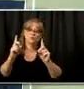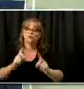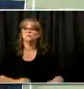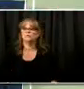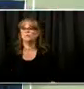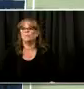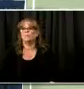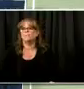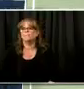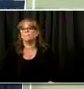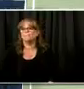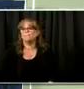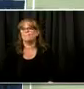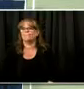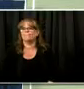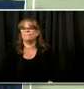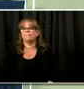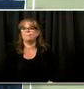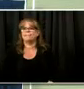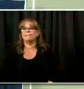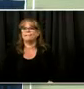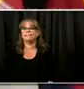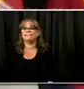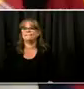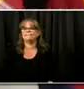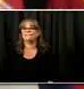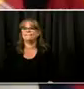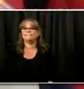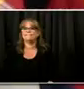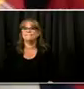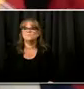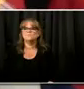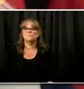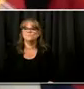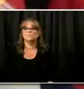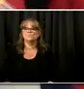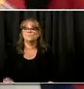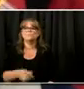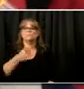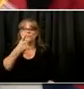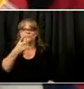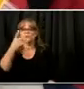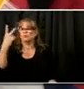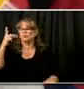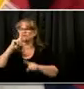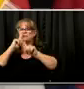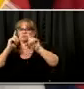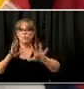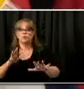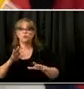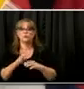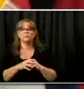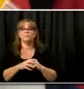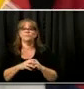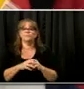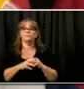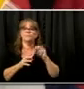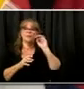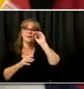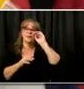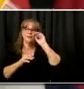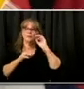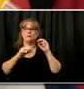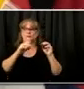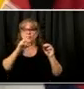uh one is the relatively quick and uh hassle-free allocation of cares dollars enabled us to get our